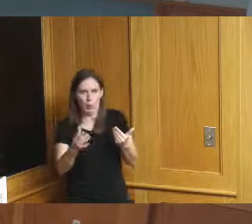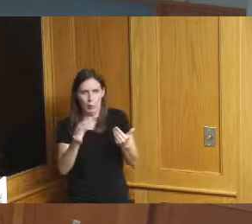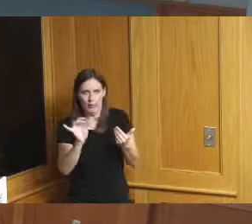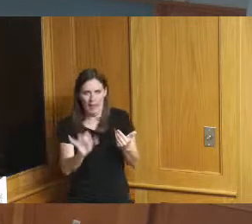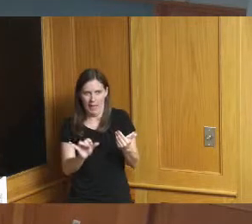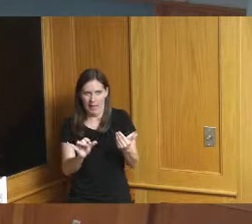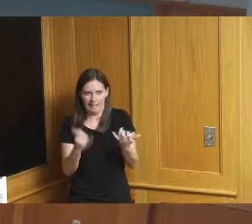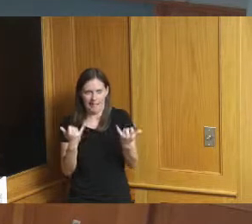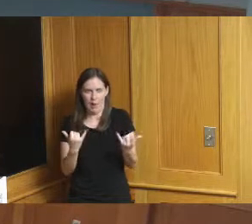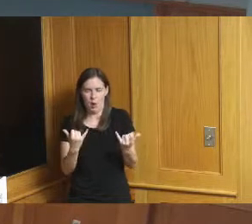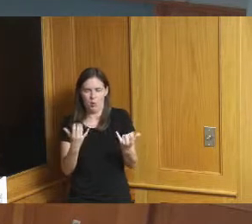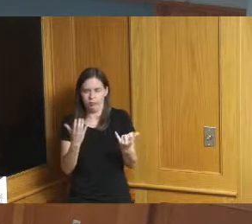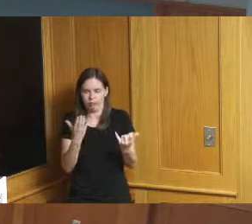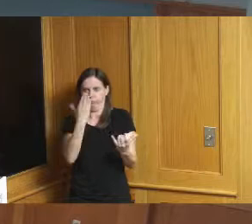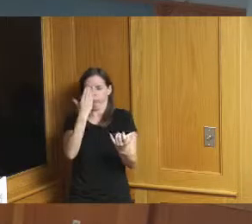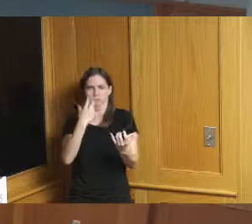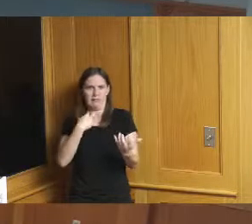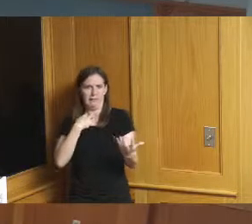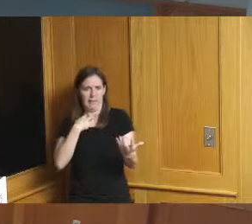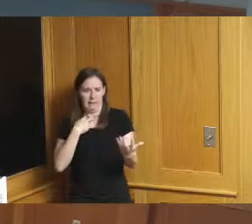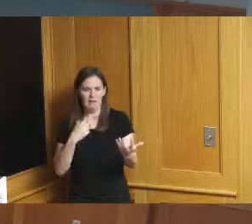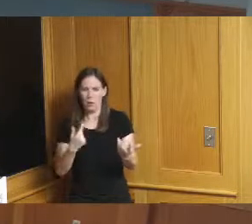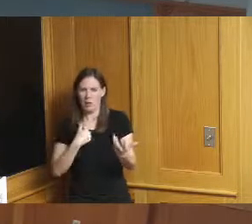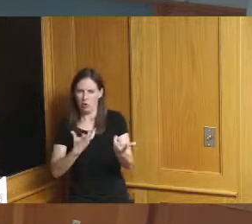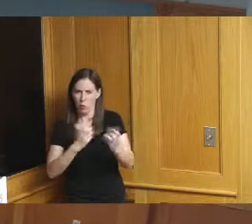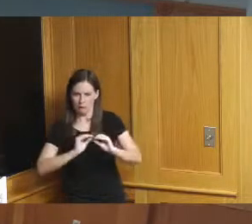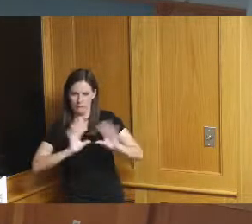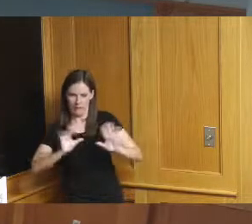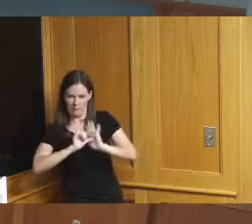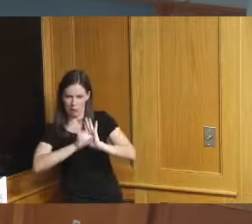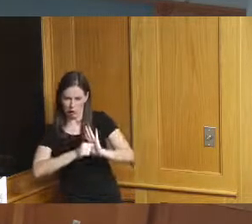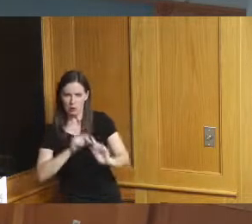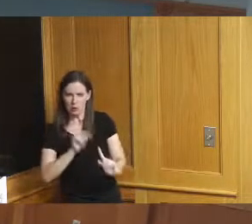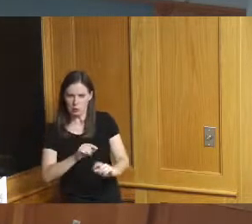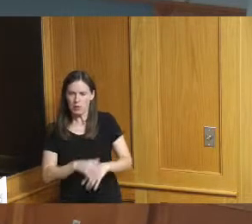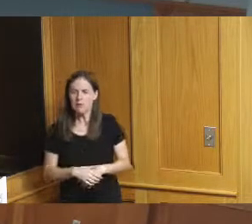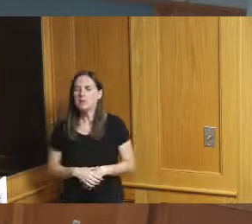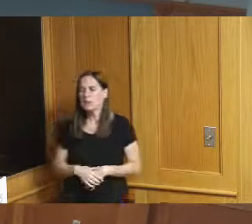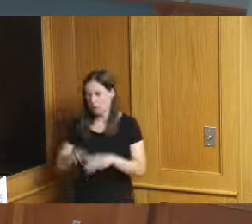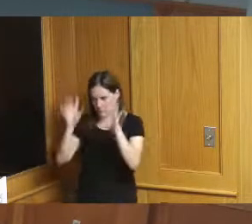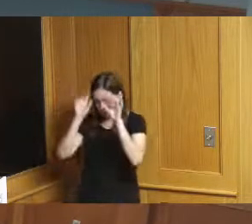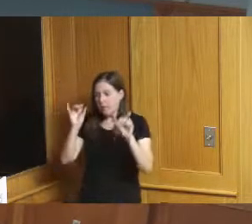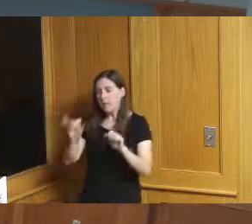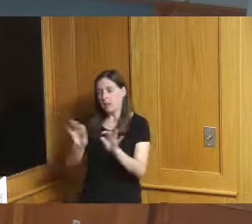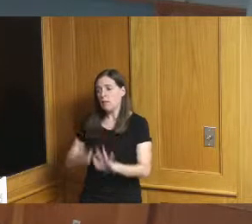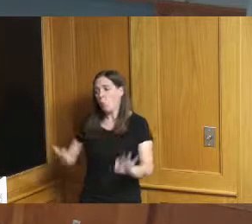we're in now so I'm certainly clear on that point and and that's important for clarity because as